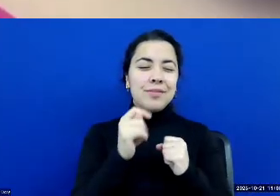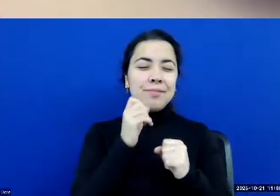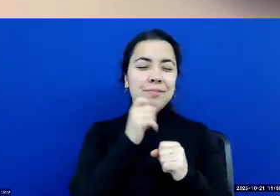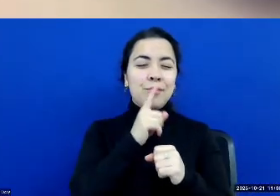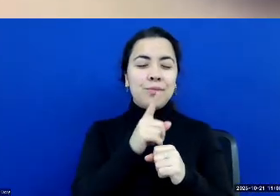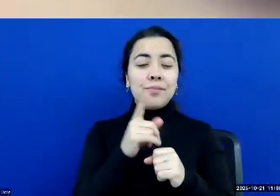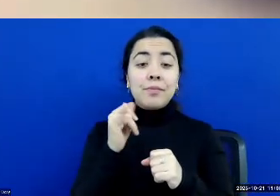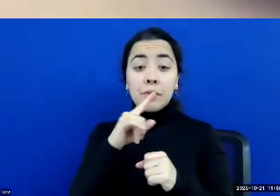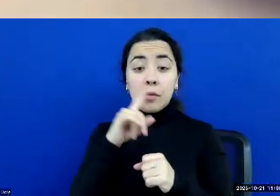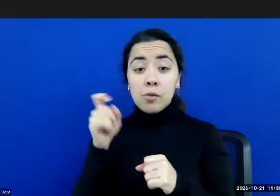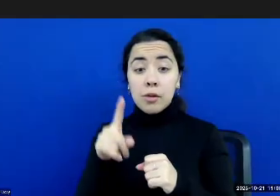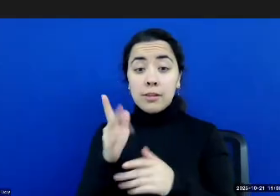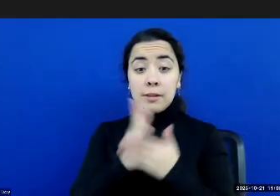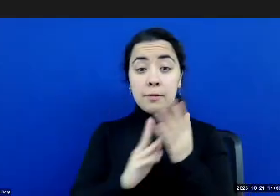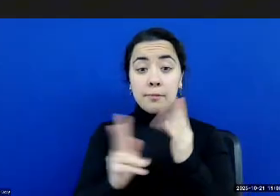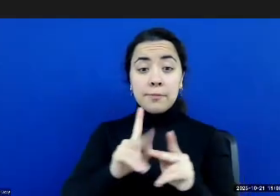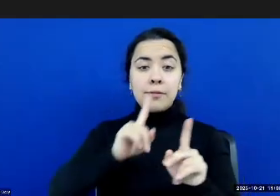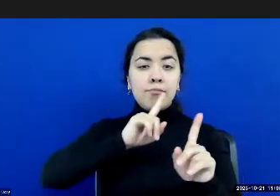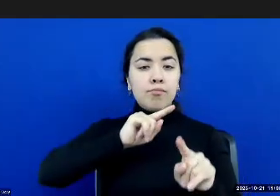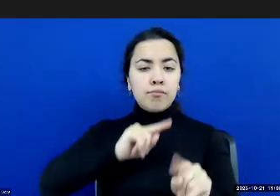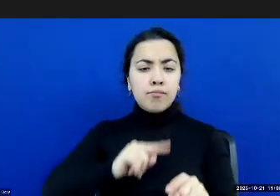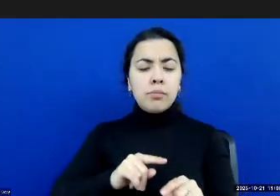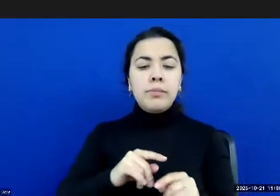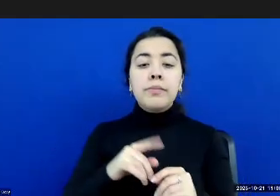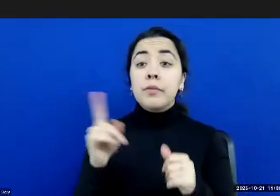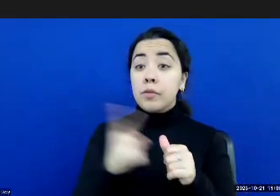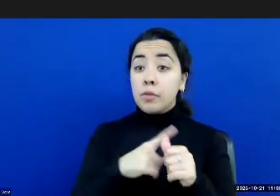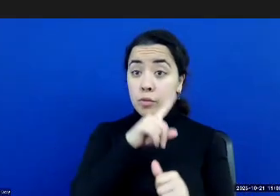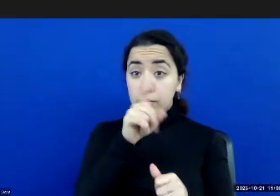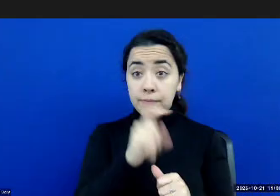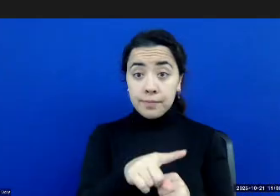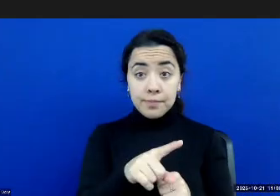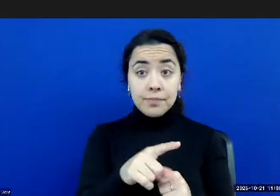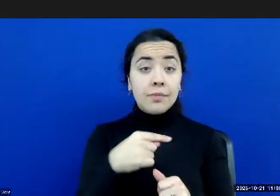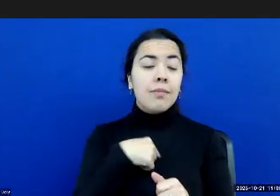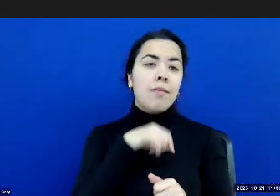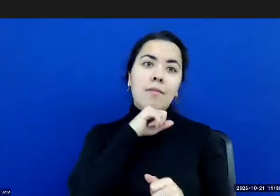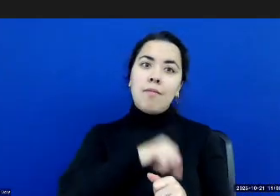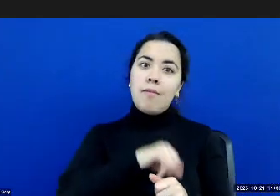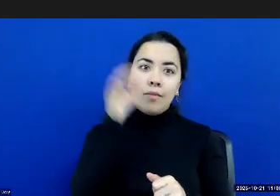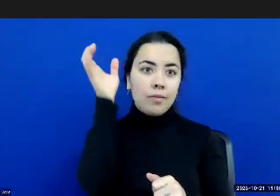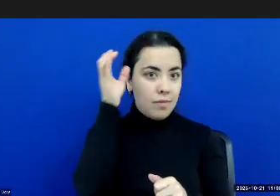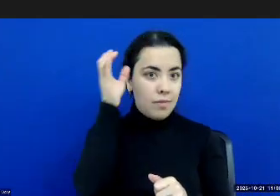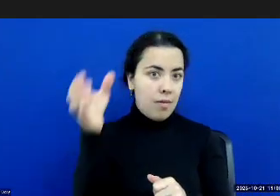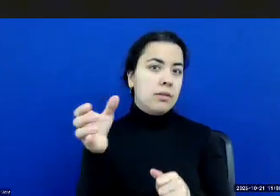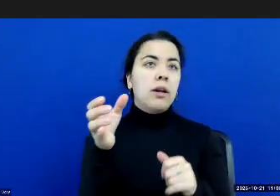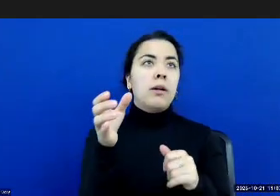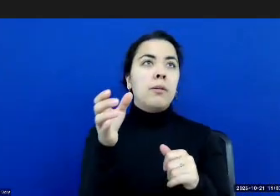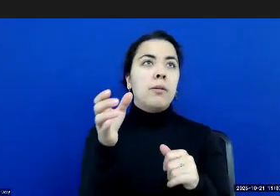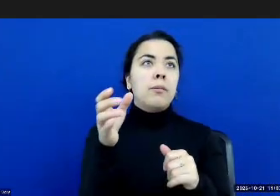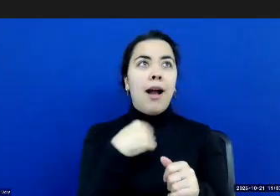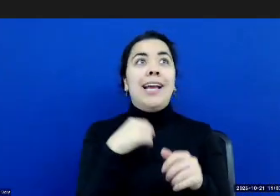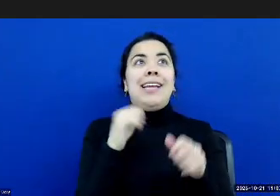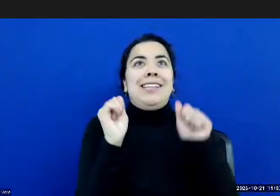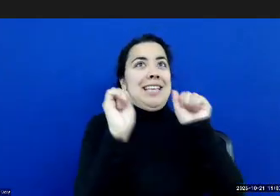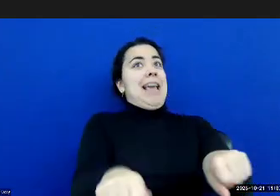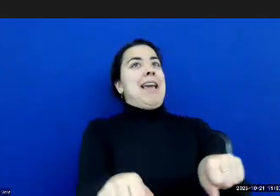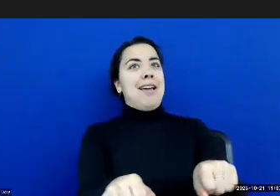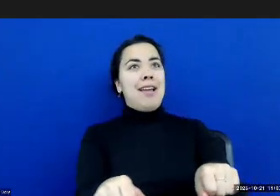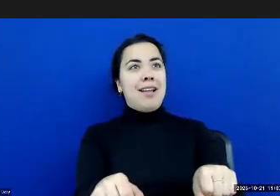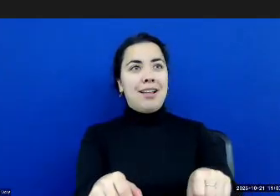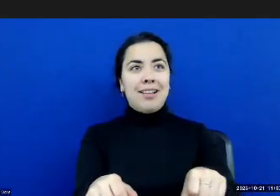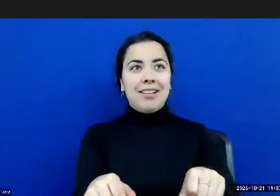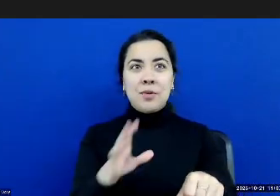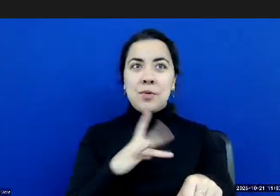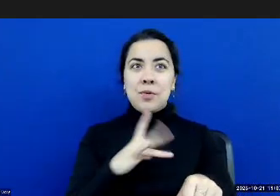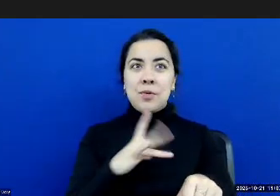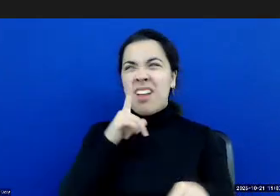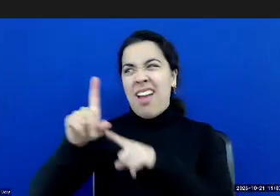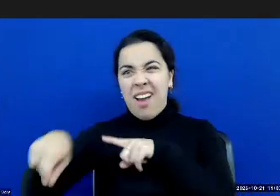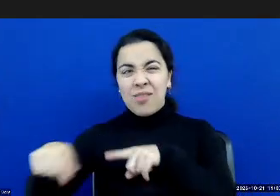Rachel Paul, IAAP: we saved the chat. So I'm going to read the questions that are coming in. So the first one says, I love that concept of get to, and we'll borrow that from you.